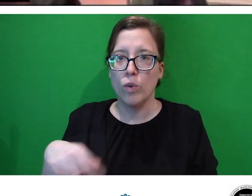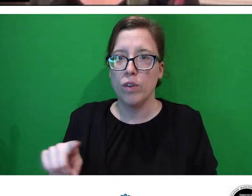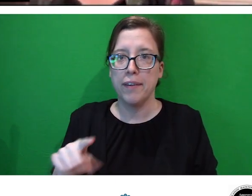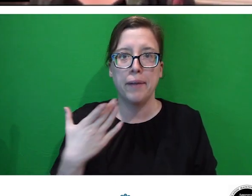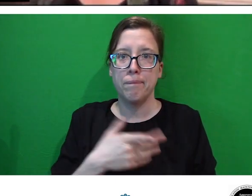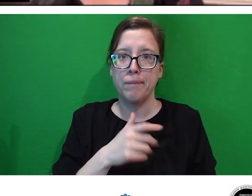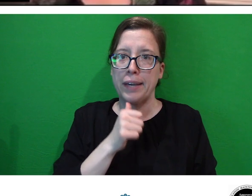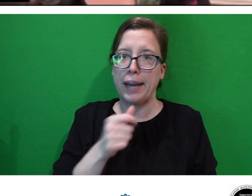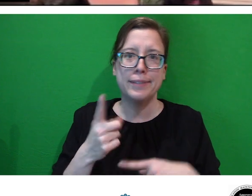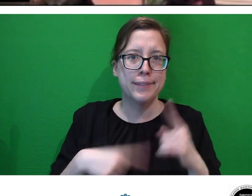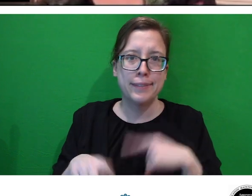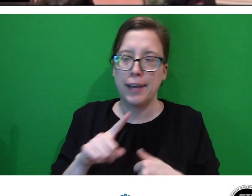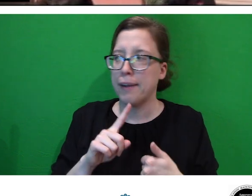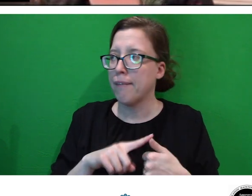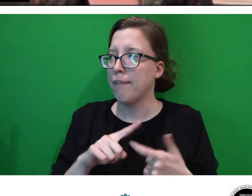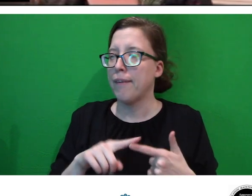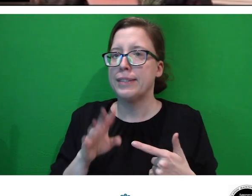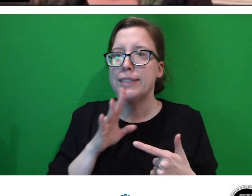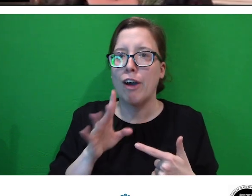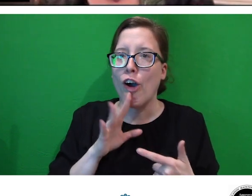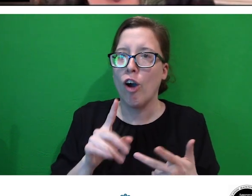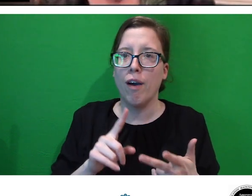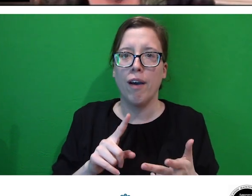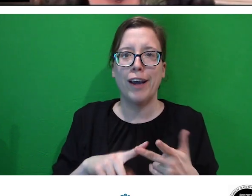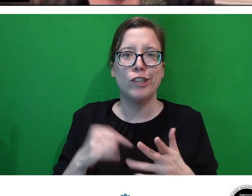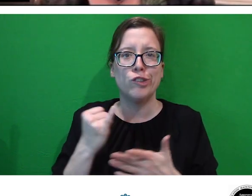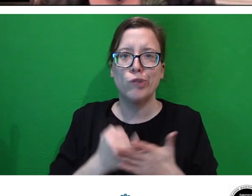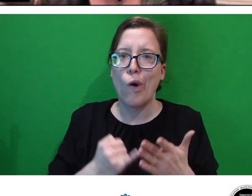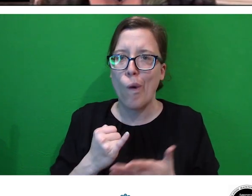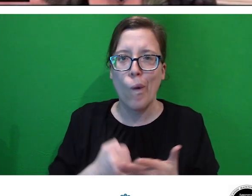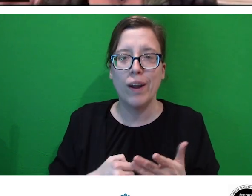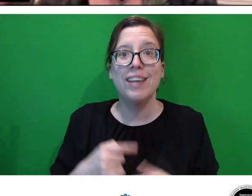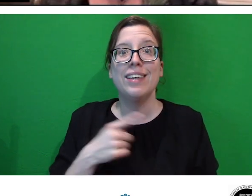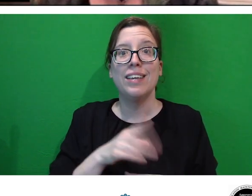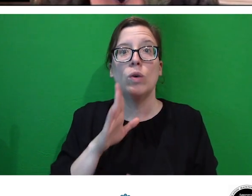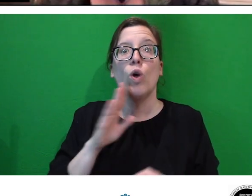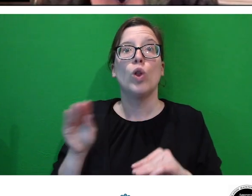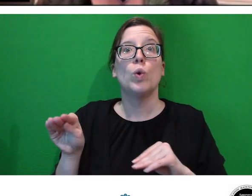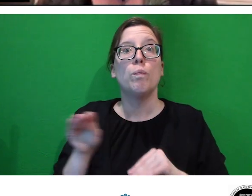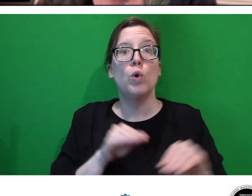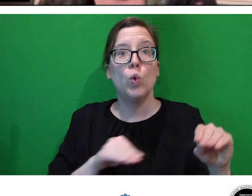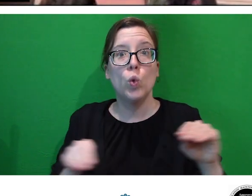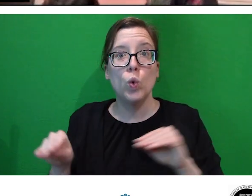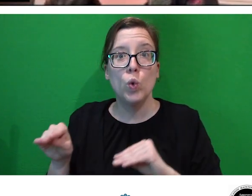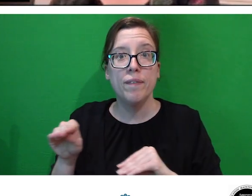what a kiddo remembers from his earliest times to be able to share with you. He's